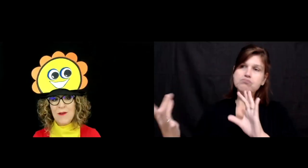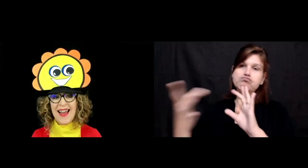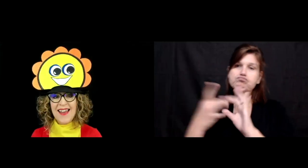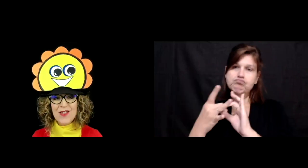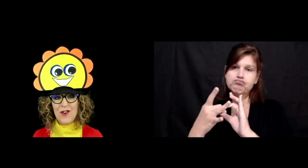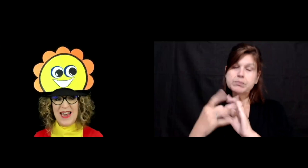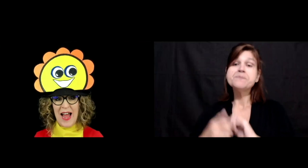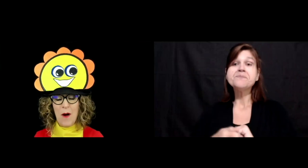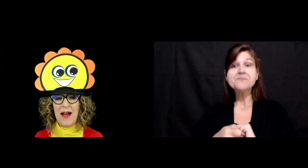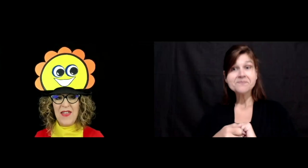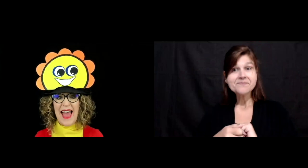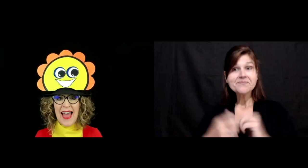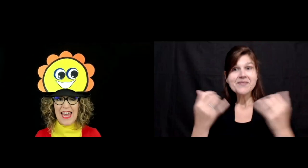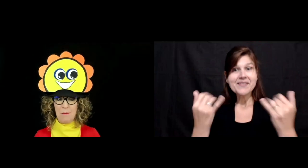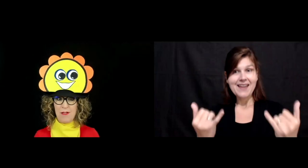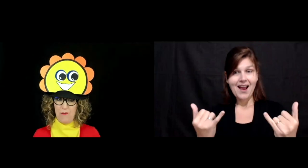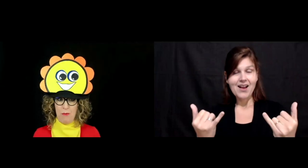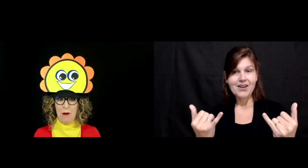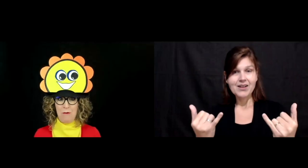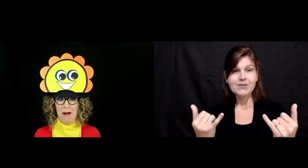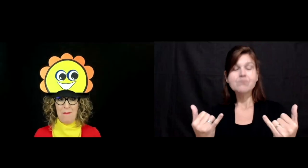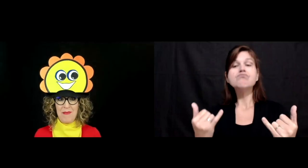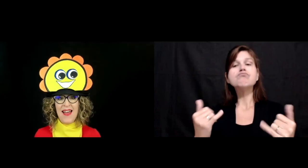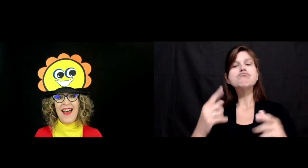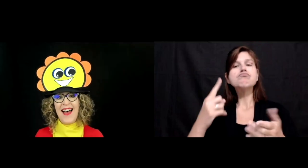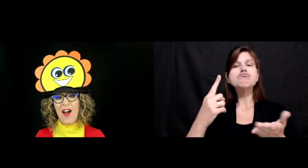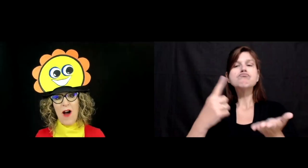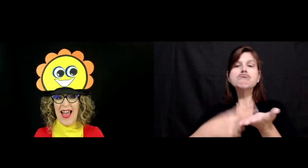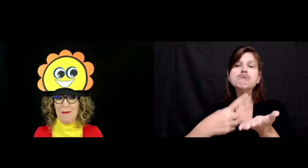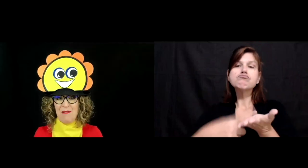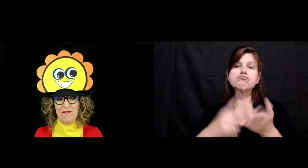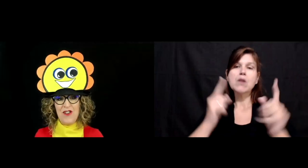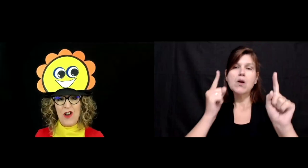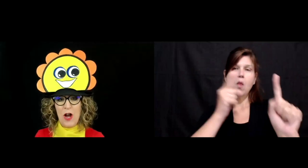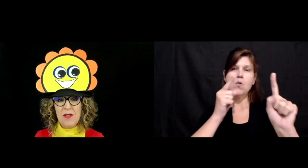So I'd like to talk now about the aims of the program or aims of the show.